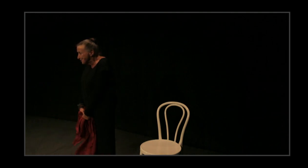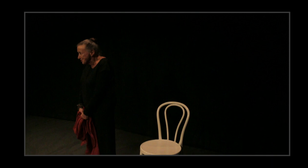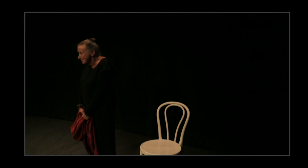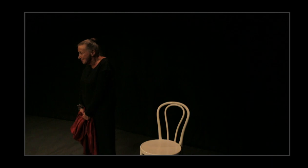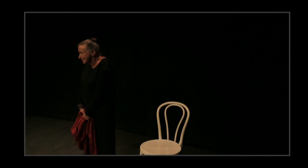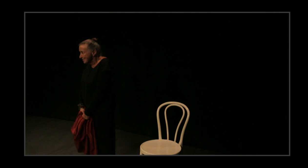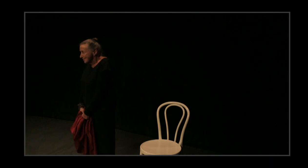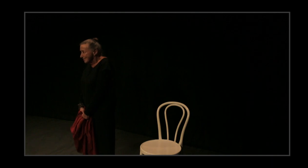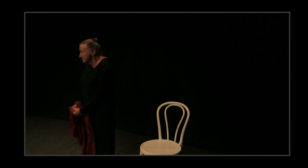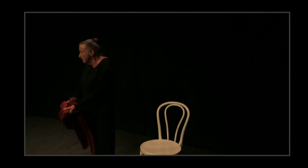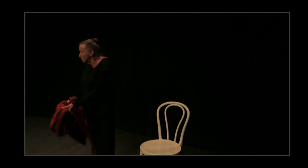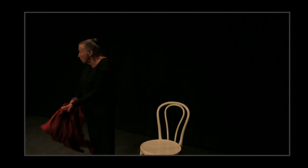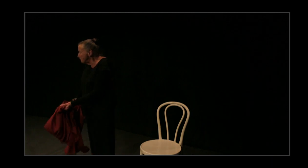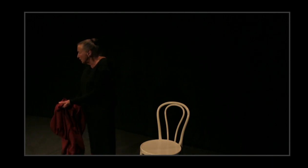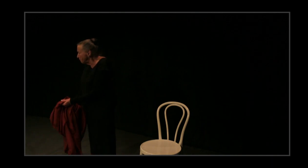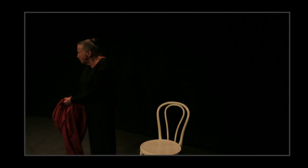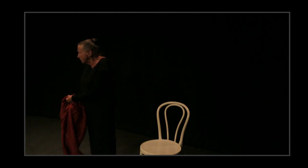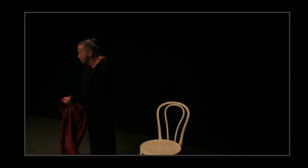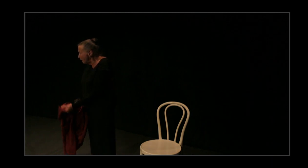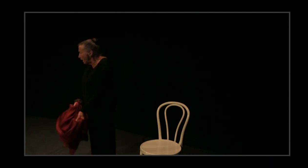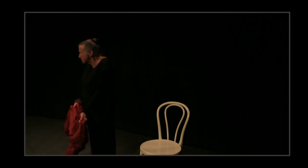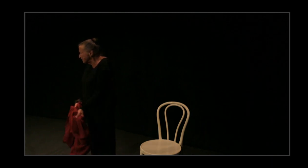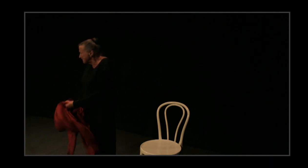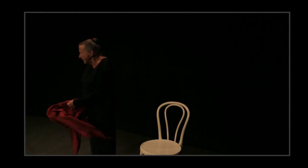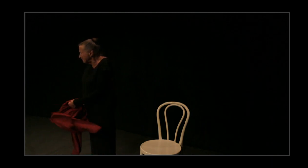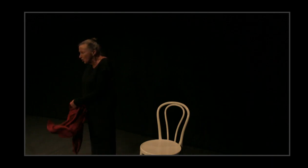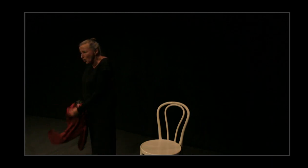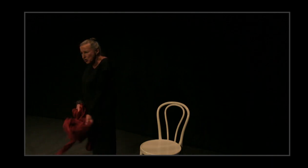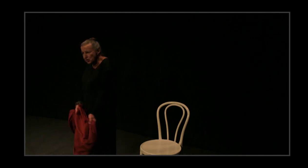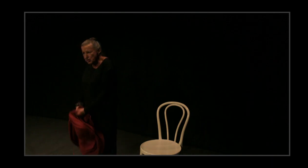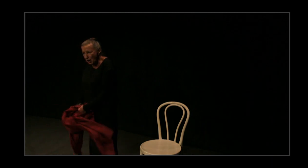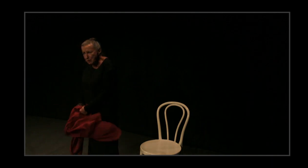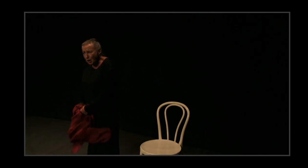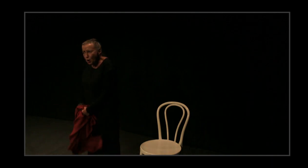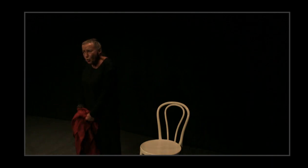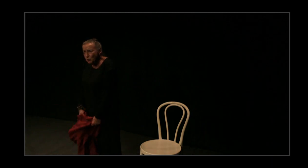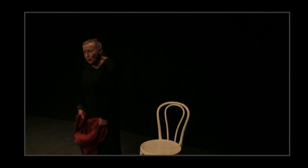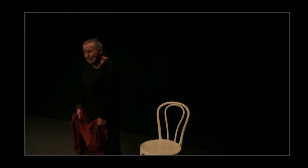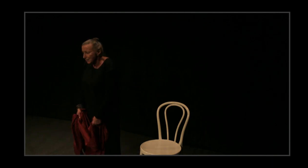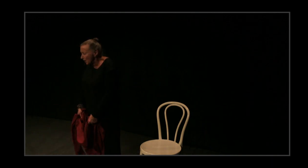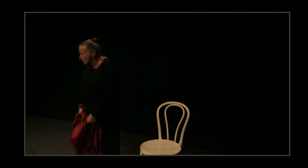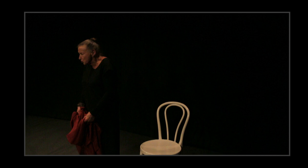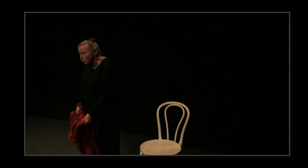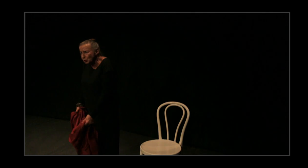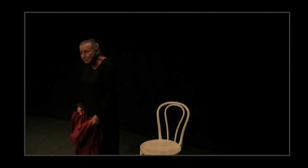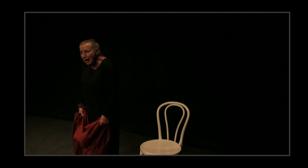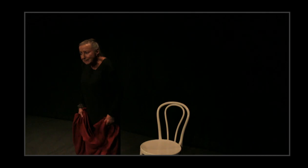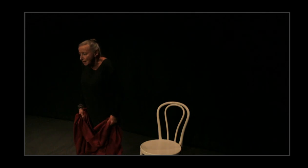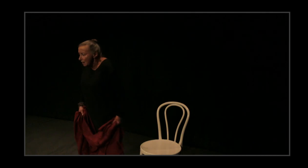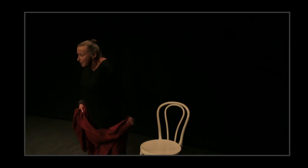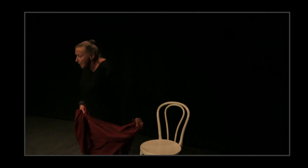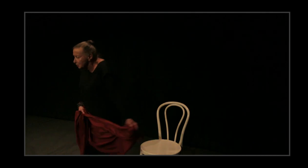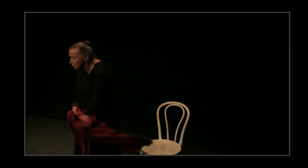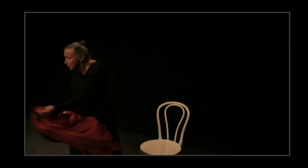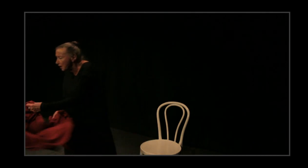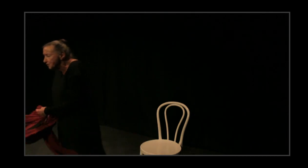and took out rapier, broadsword, ax, scythe, gun, two blunderbusses with shot. More soldiers joined the fray.